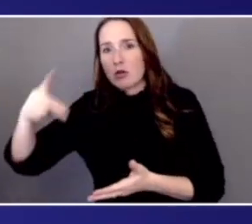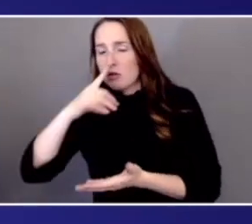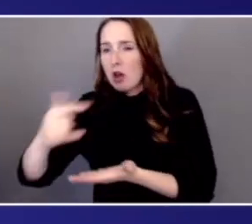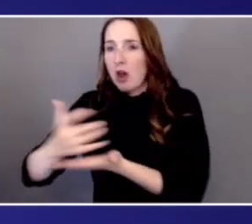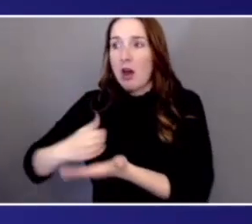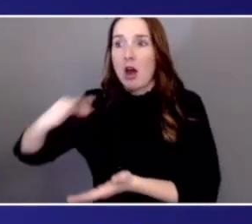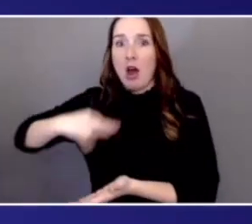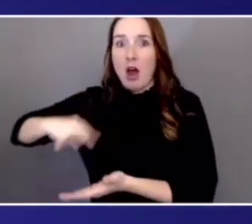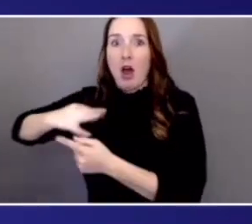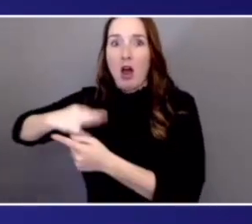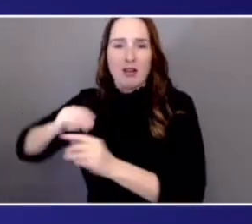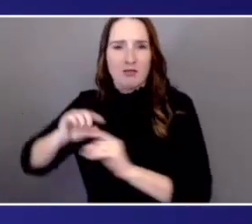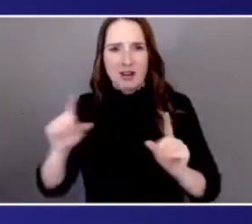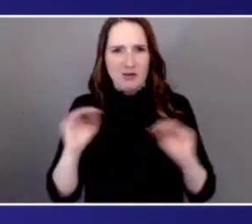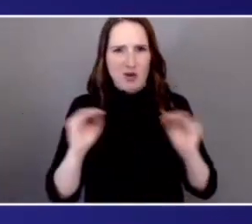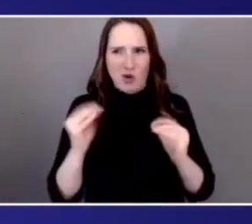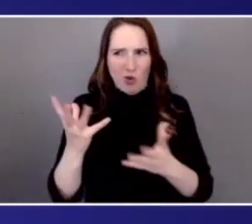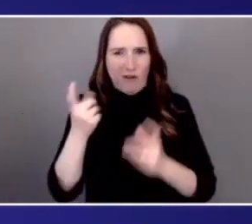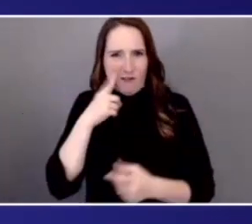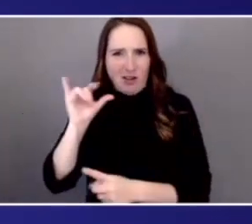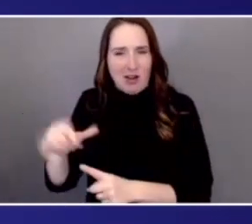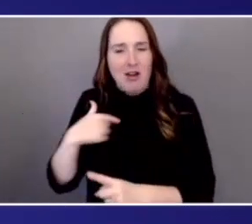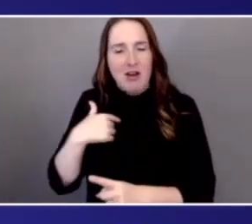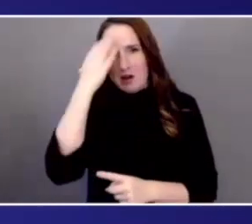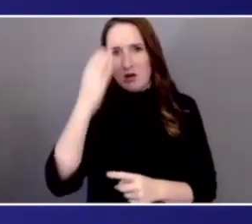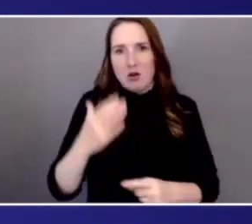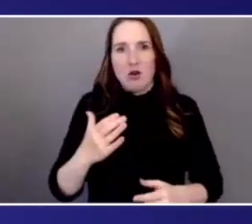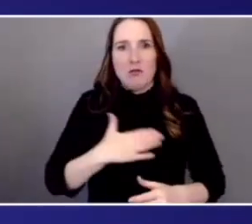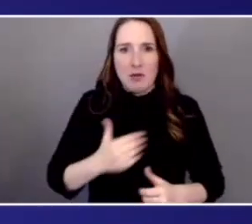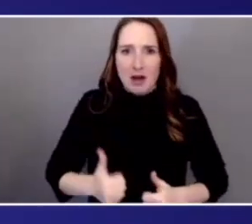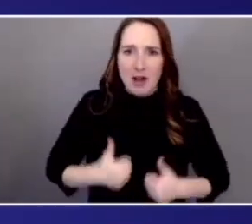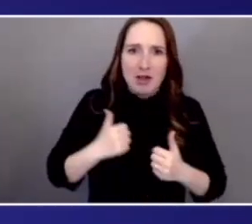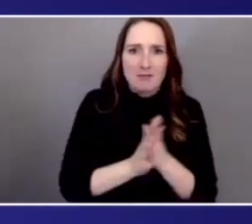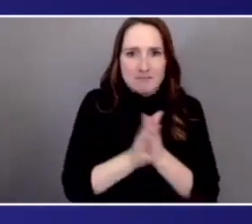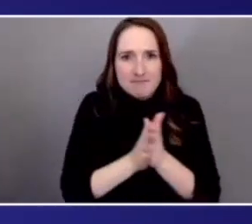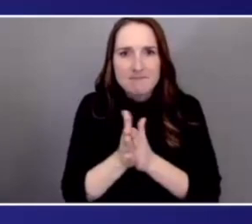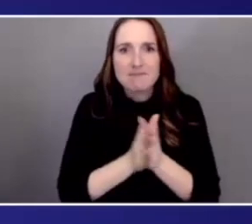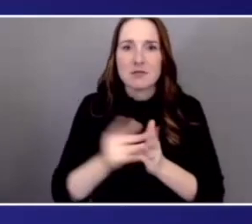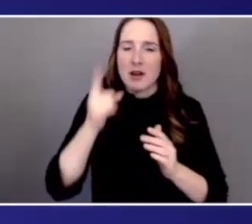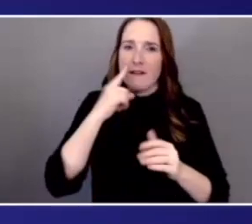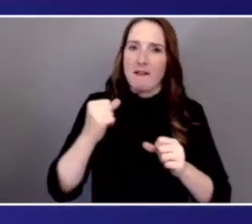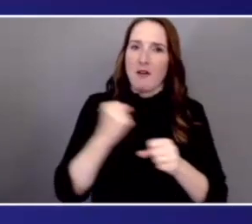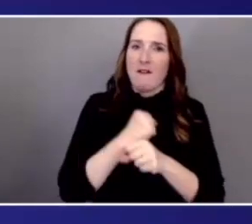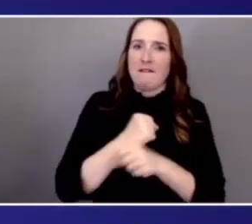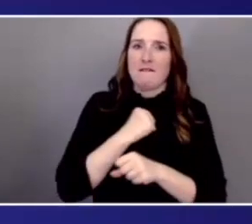But I have no desire to do so. I know that my wife on passion is fighting systemic injustice for people who live at the margins of society.